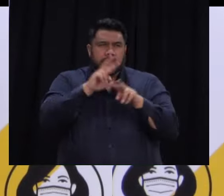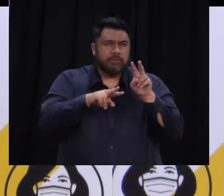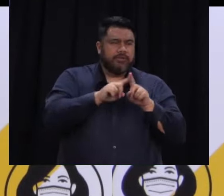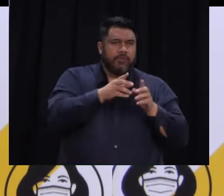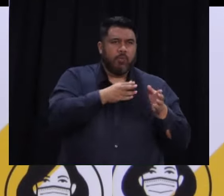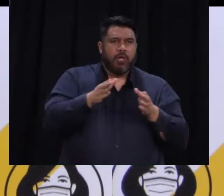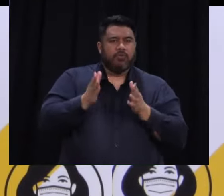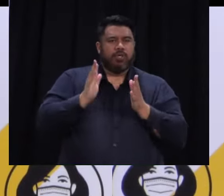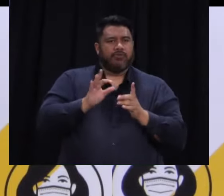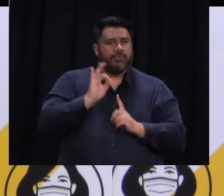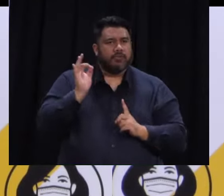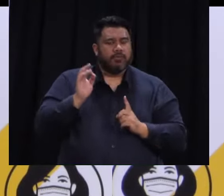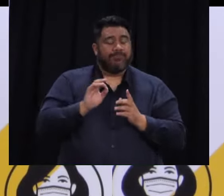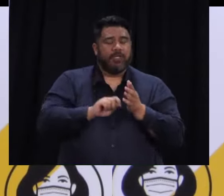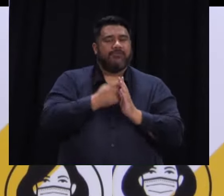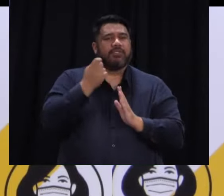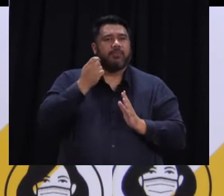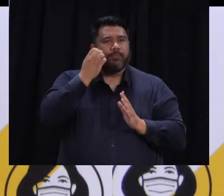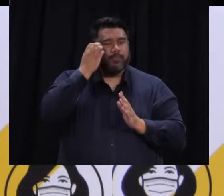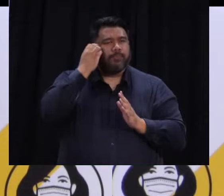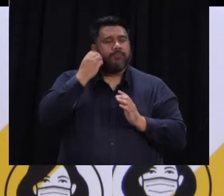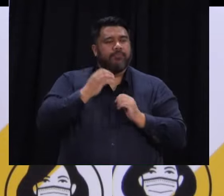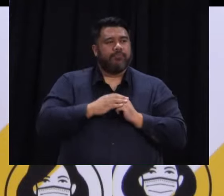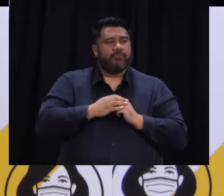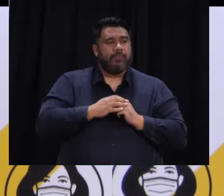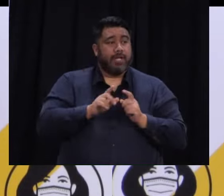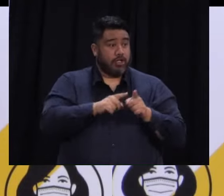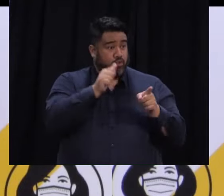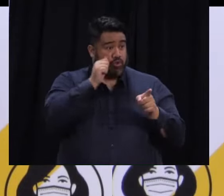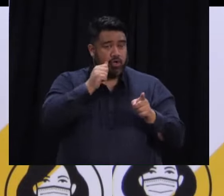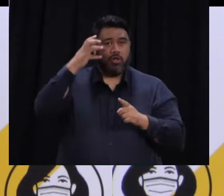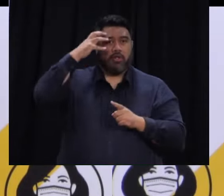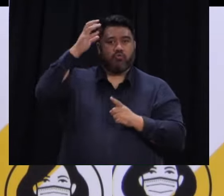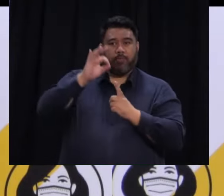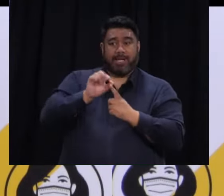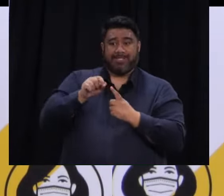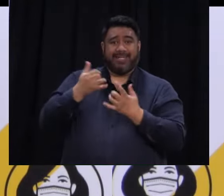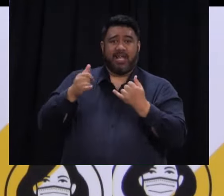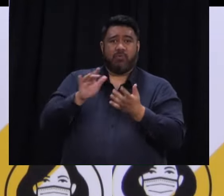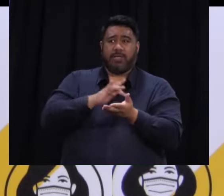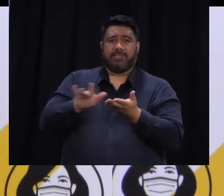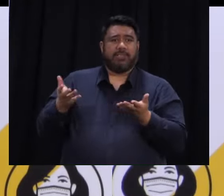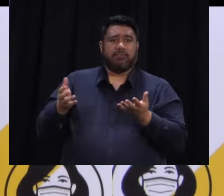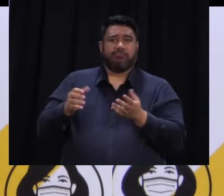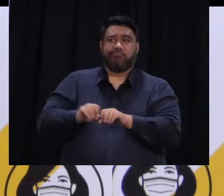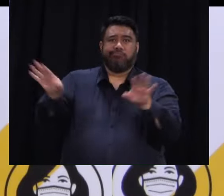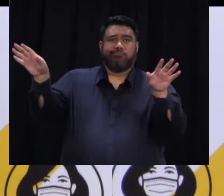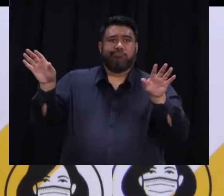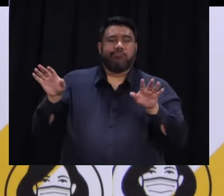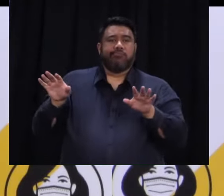much all of the MIQs have been updated as a result of what we learn. So we are constantly looking at what we might need